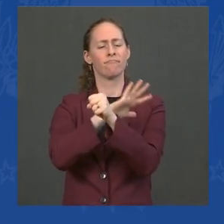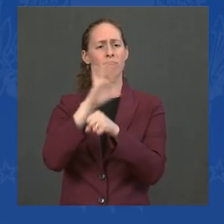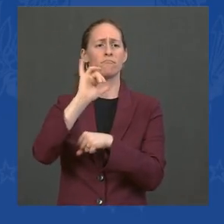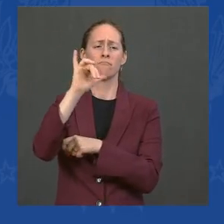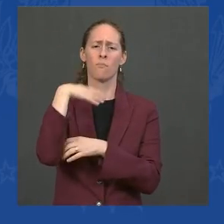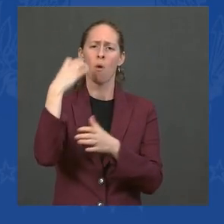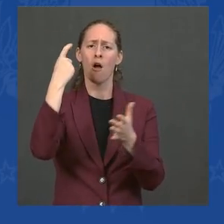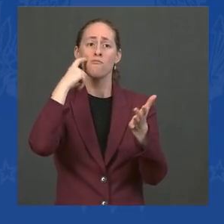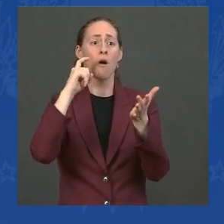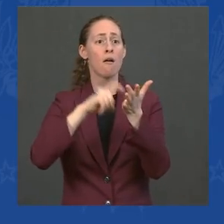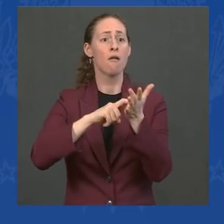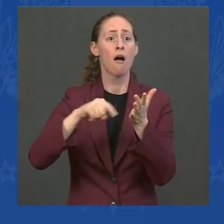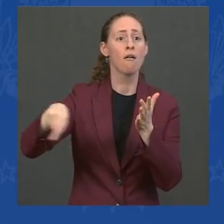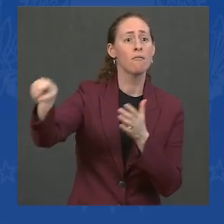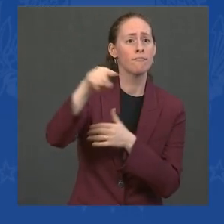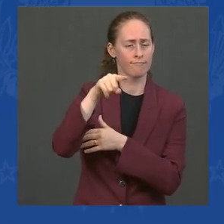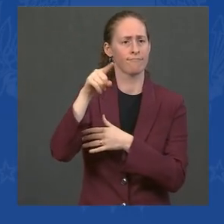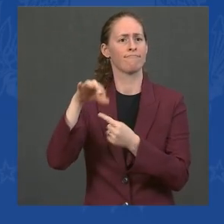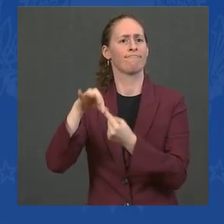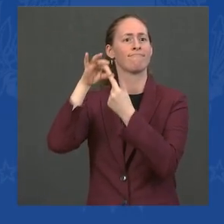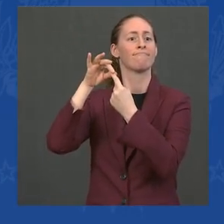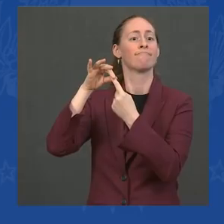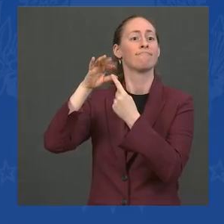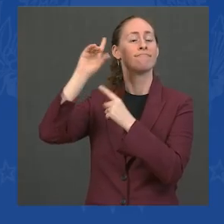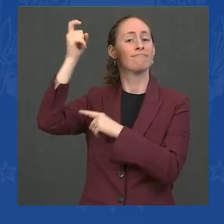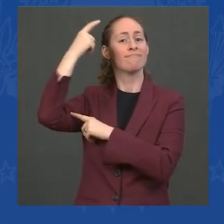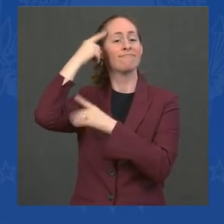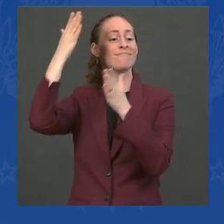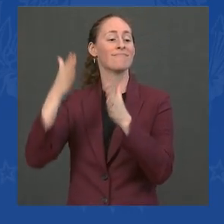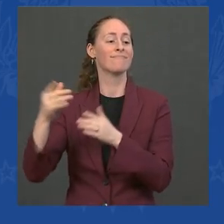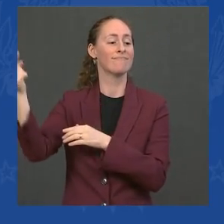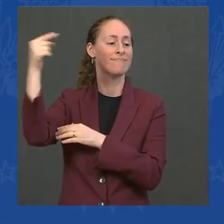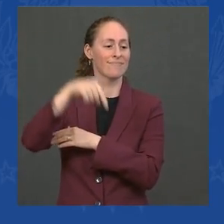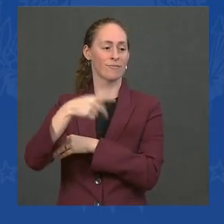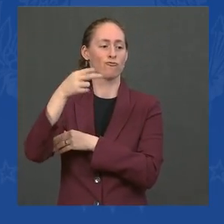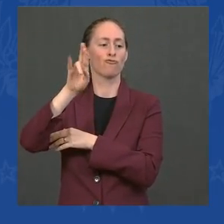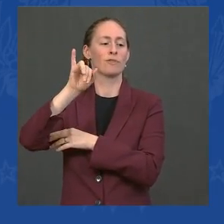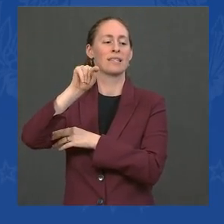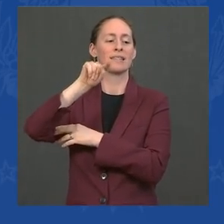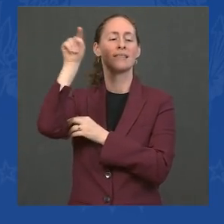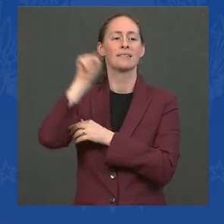Governor Pritzker, Mayor Lightfoot, Mayor Johnson. Thank you.